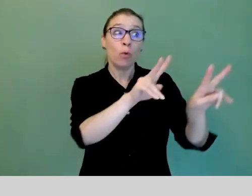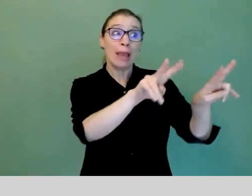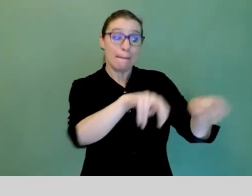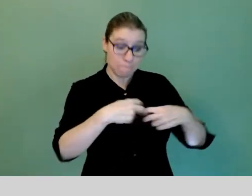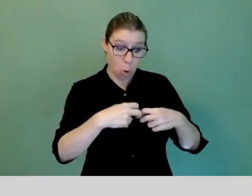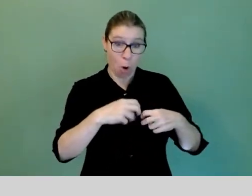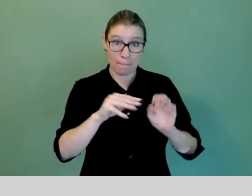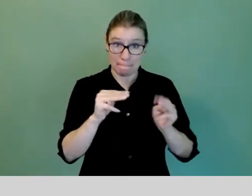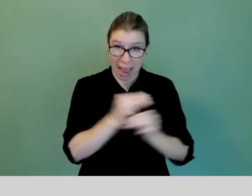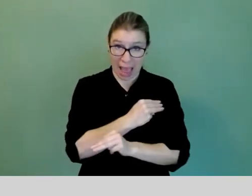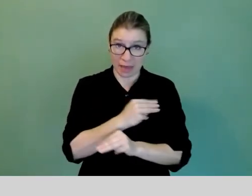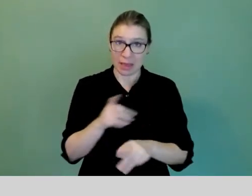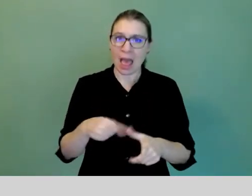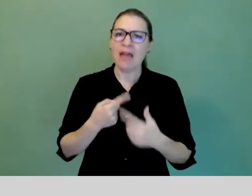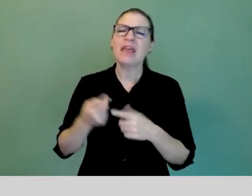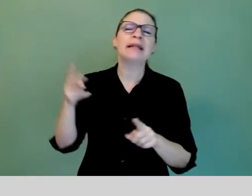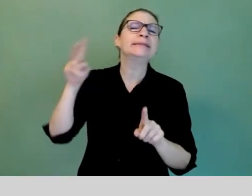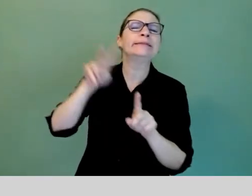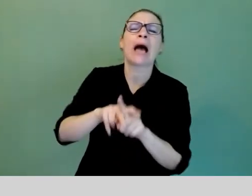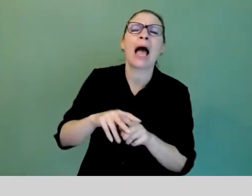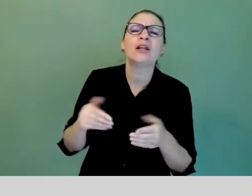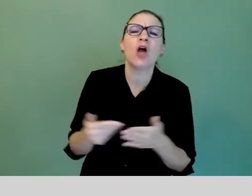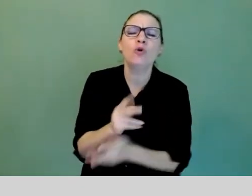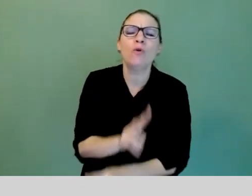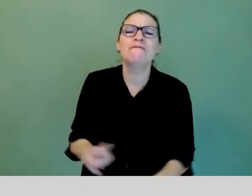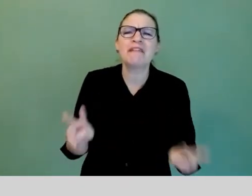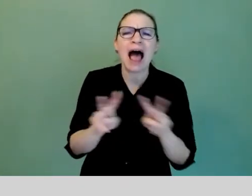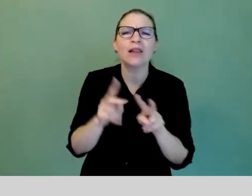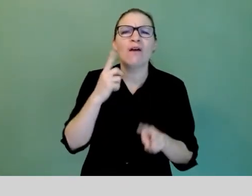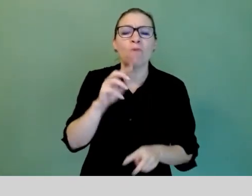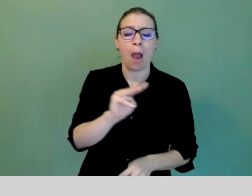you can just then assign a new value to math.pi.